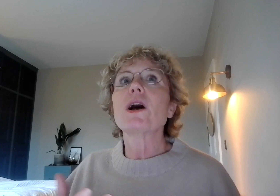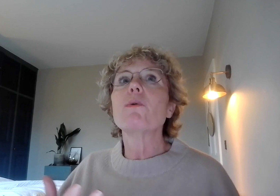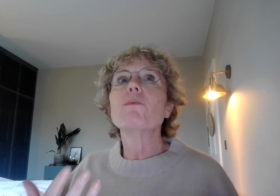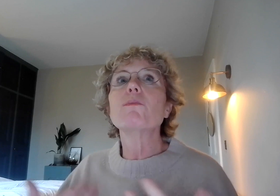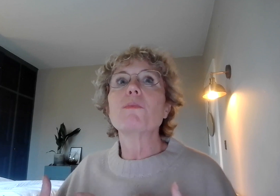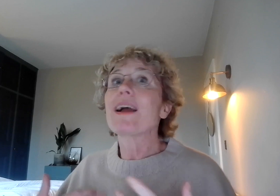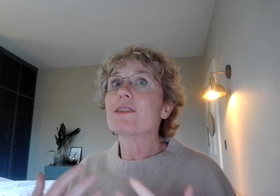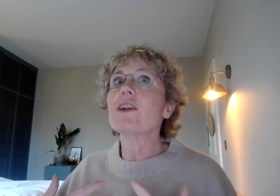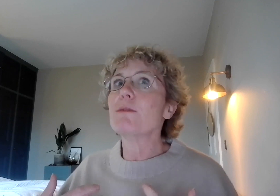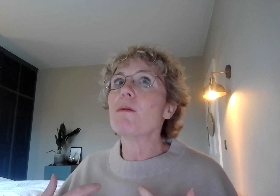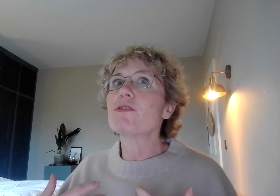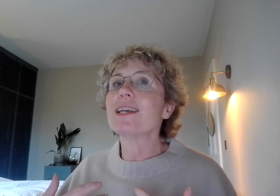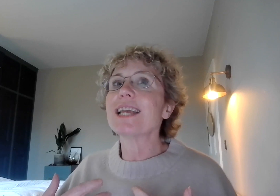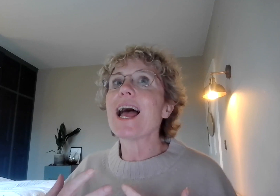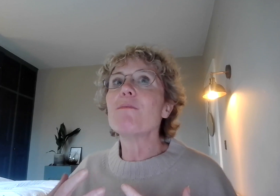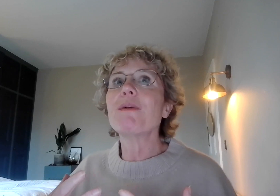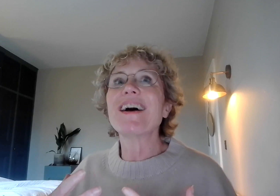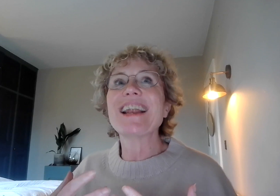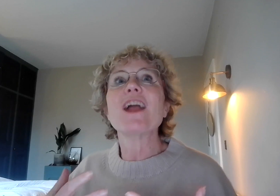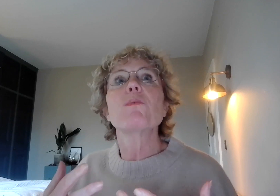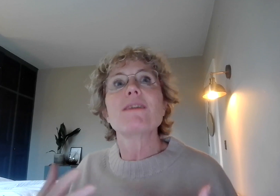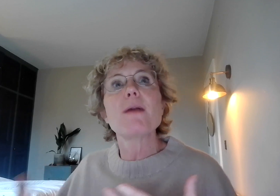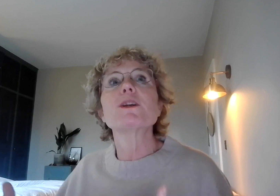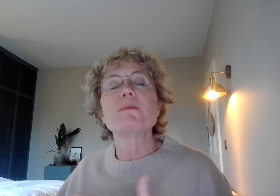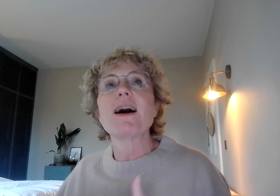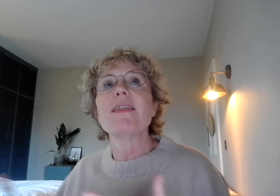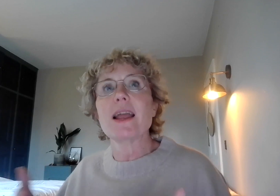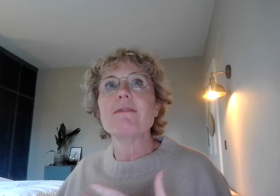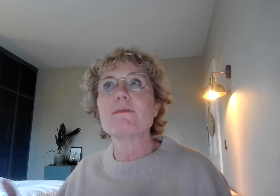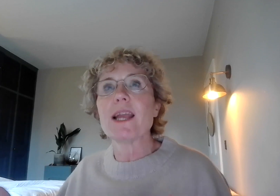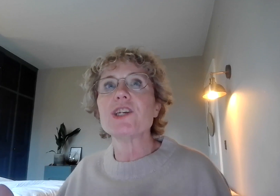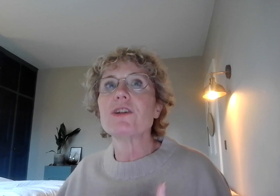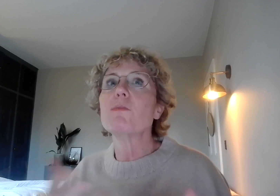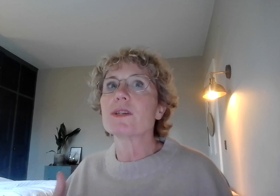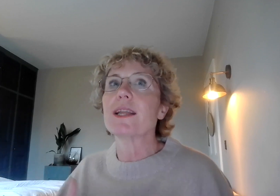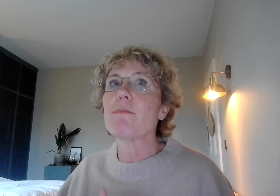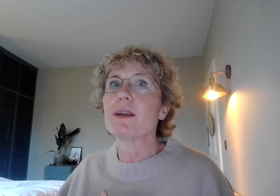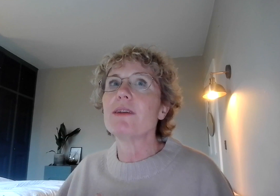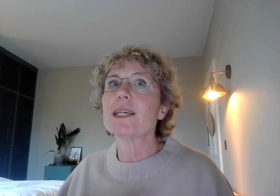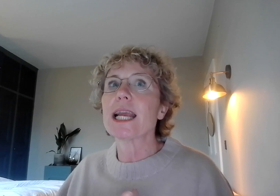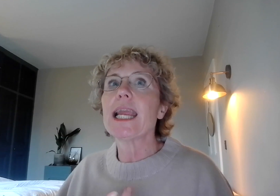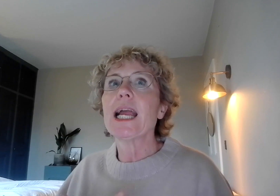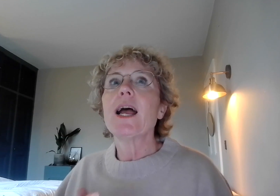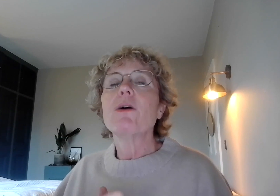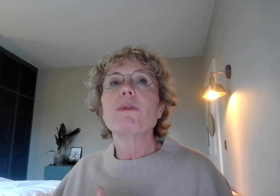So, we haven't done any bomb threats yet, but we're able to provide that information that wasn't there previously.